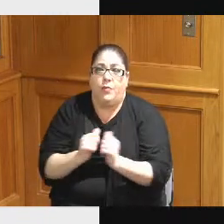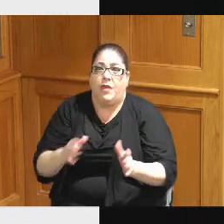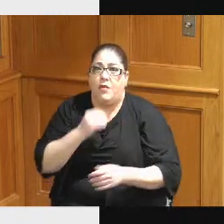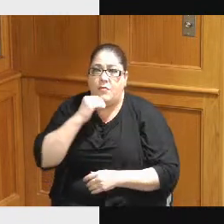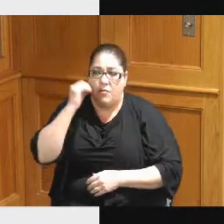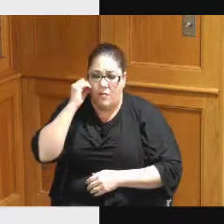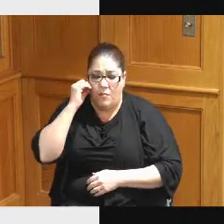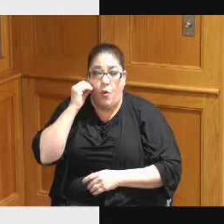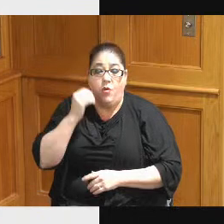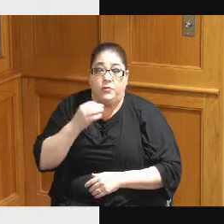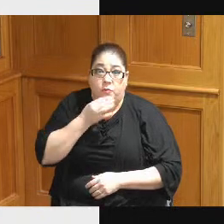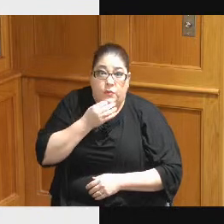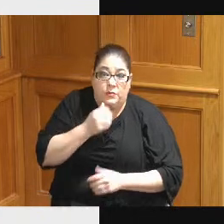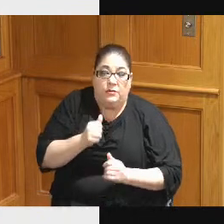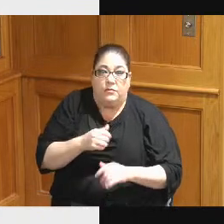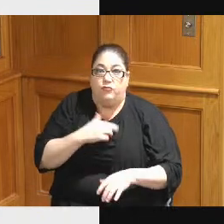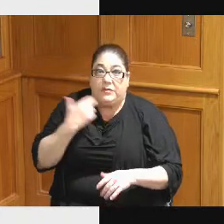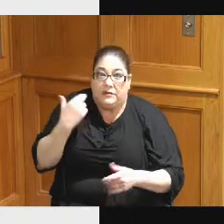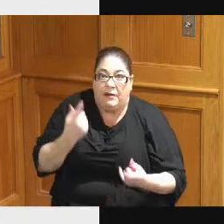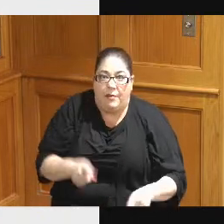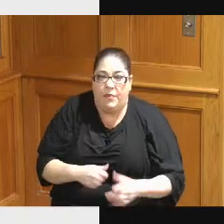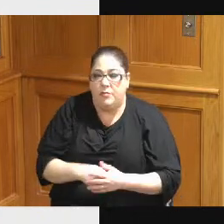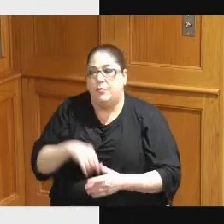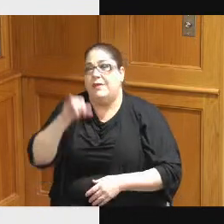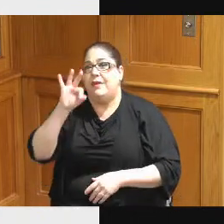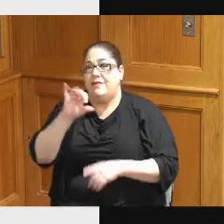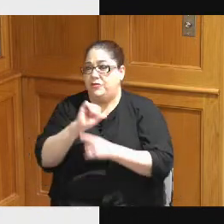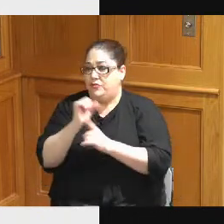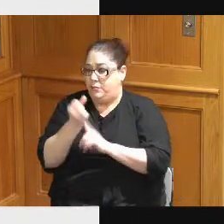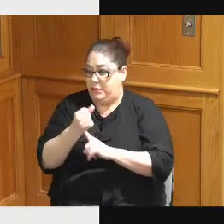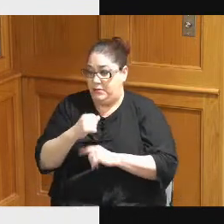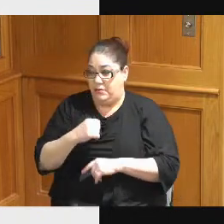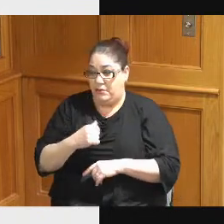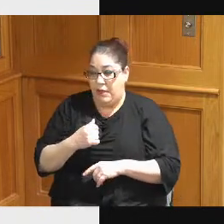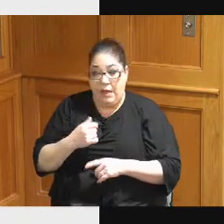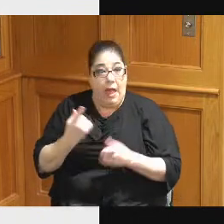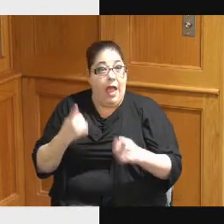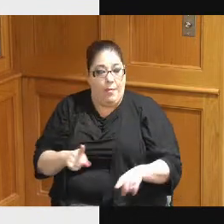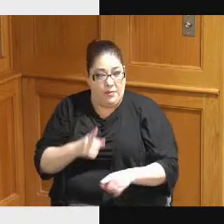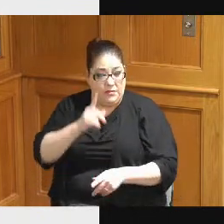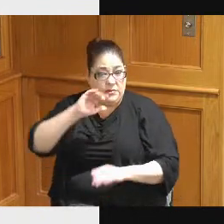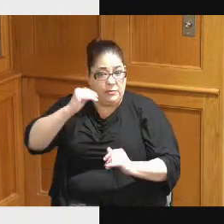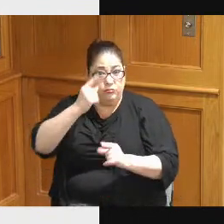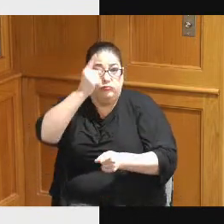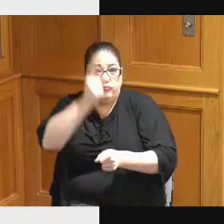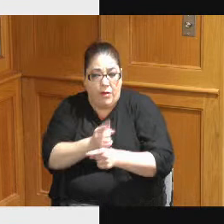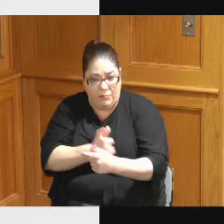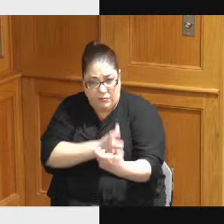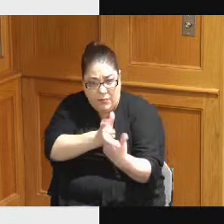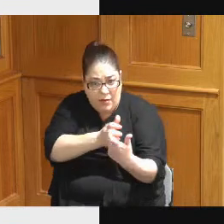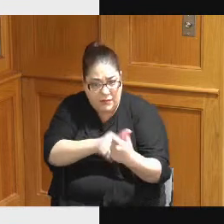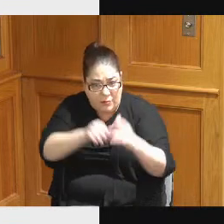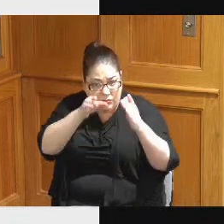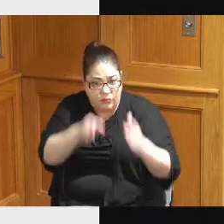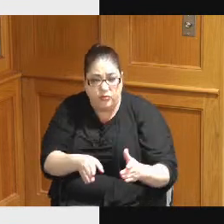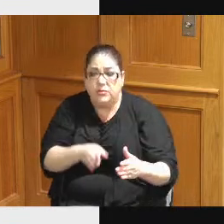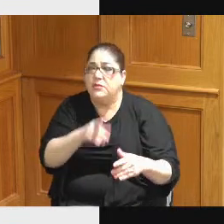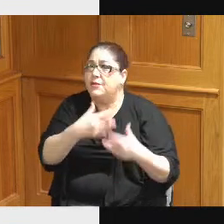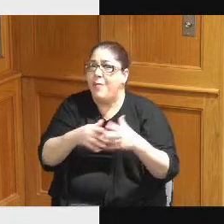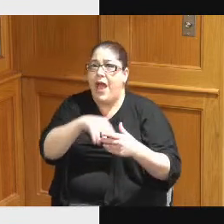homelessness so if circumstances warrant no matter where someone was sort of in this visual we can